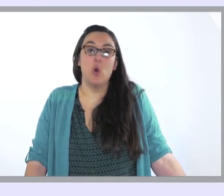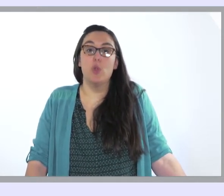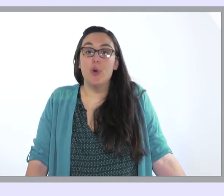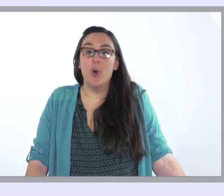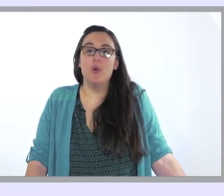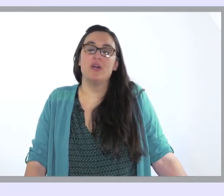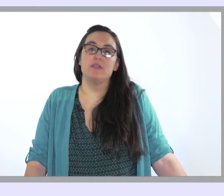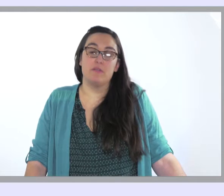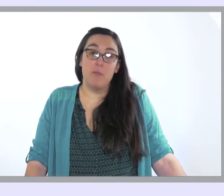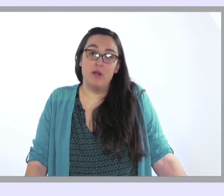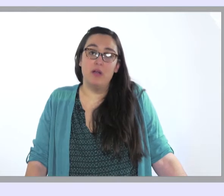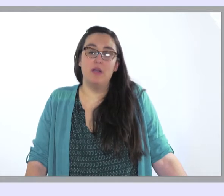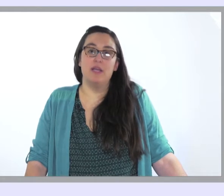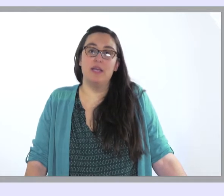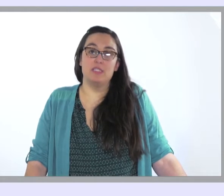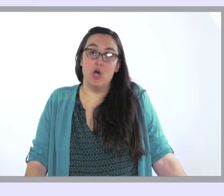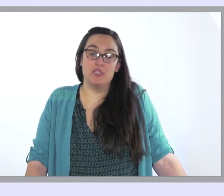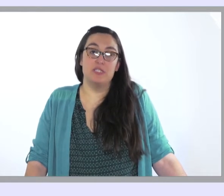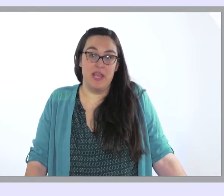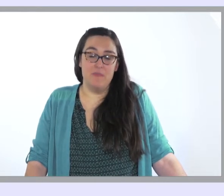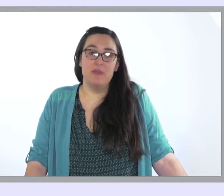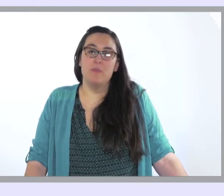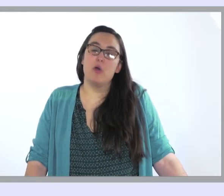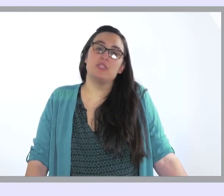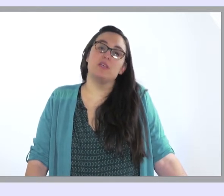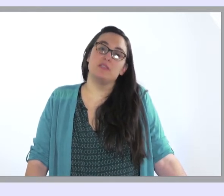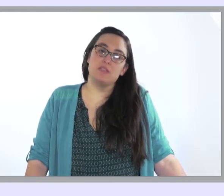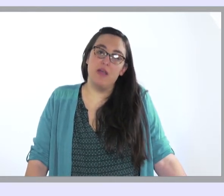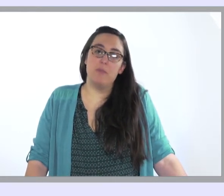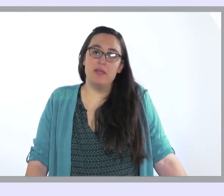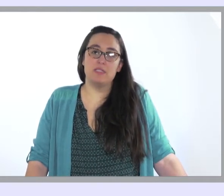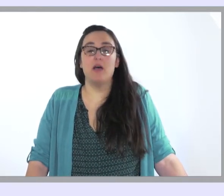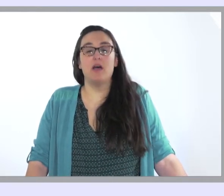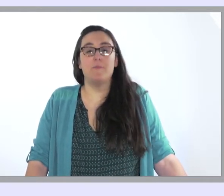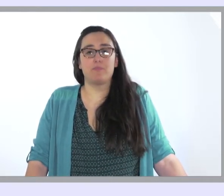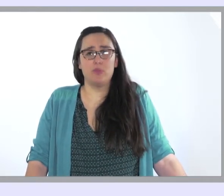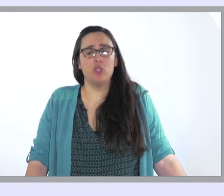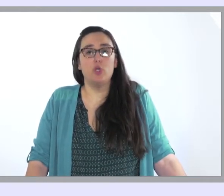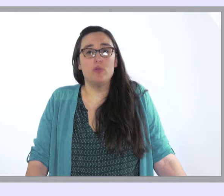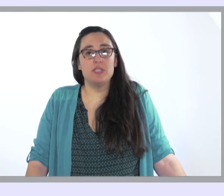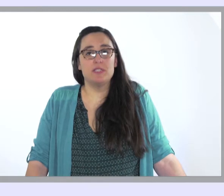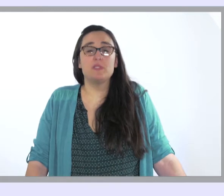although the grammar is not the same, because signed-based code systems